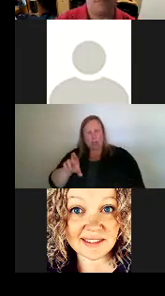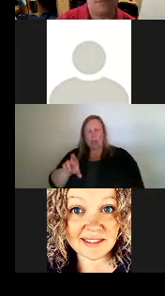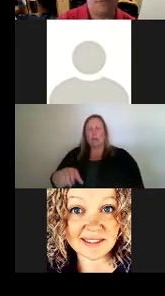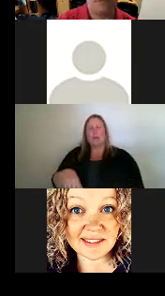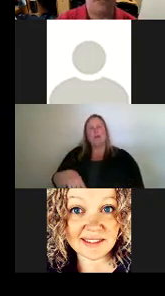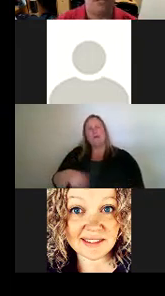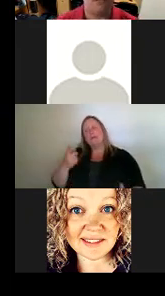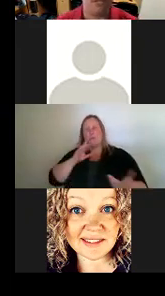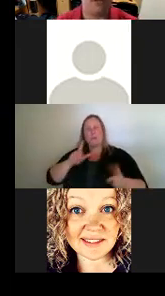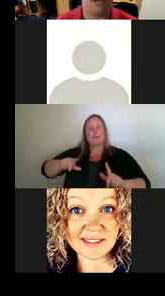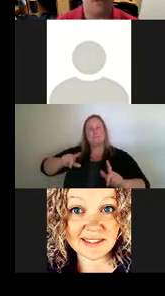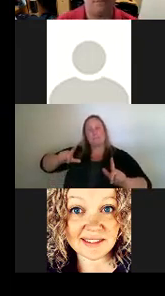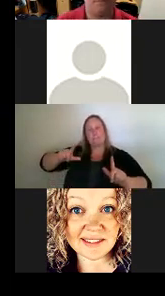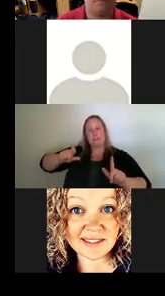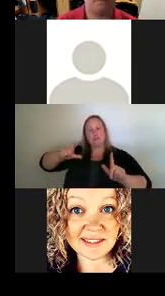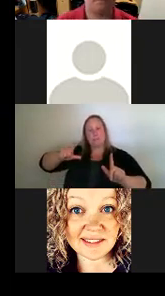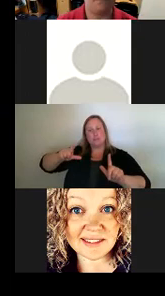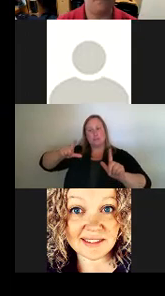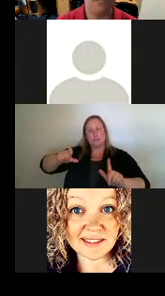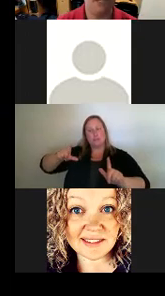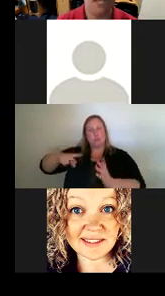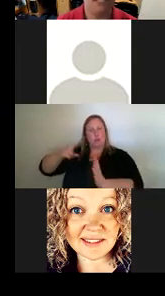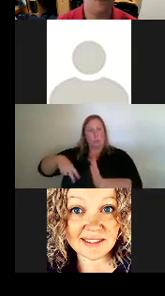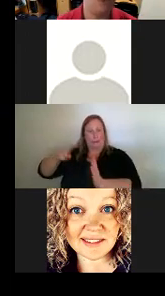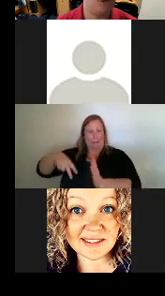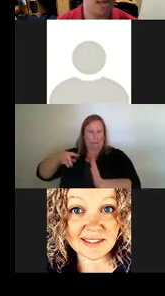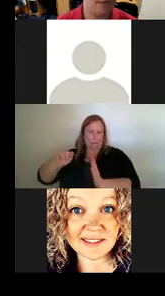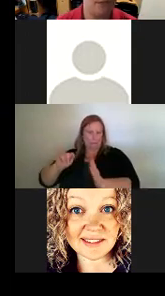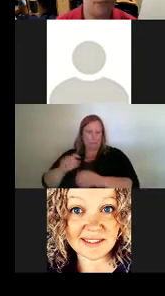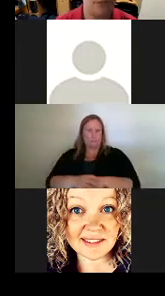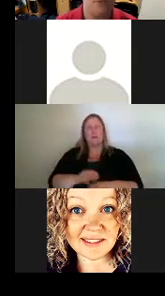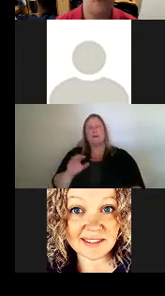READ IT OUT LOUD. AND OCR APPS.